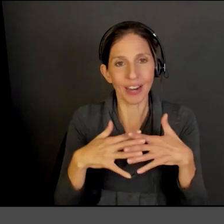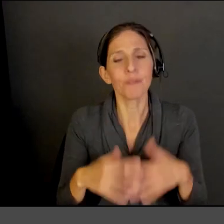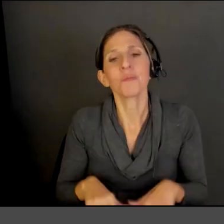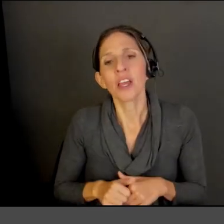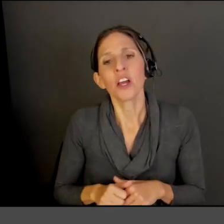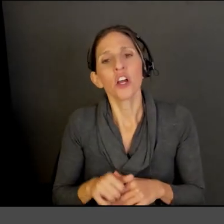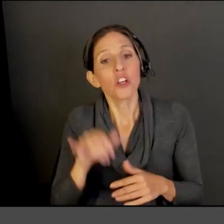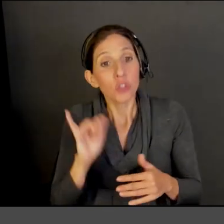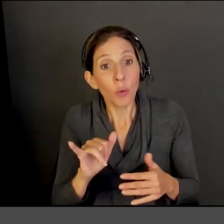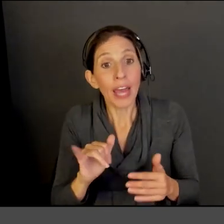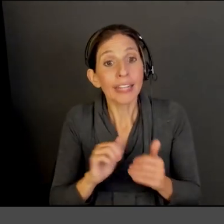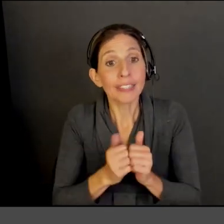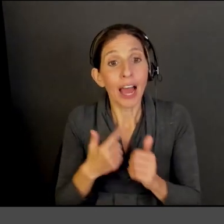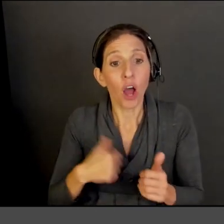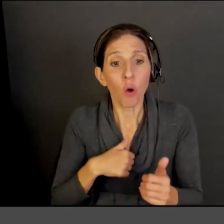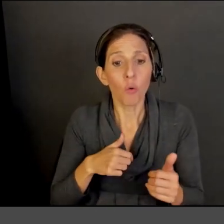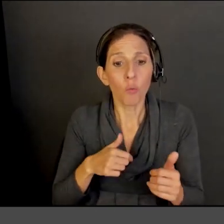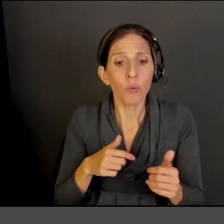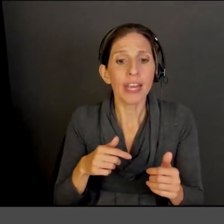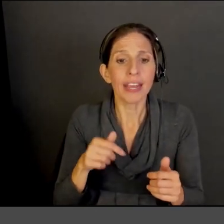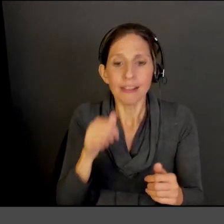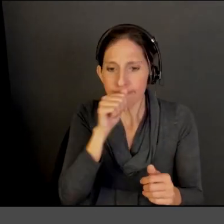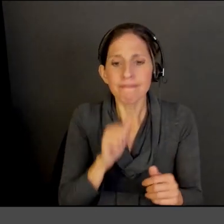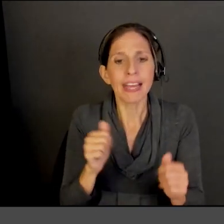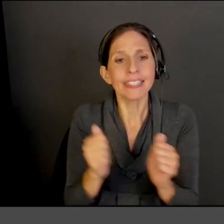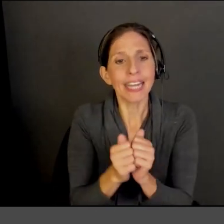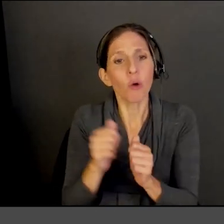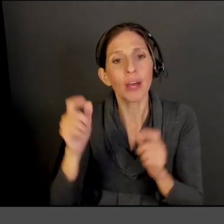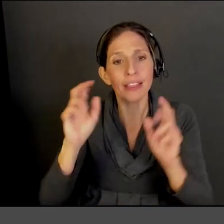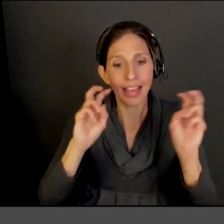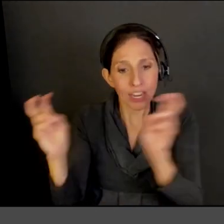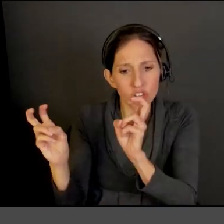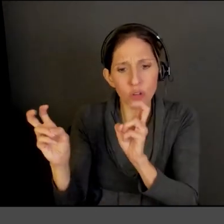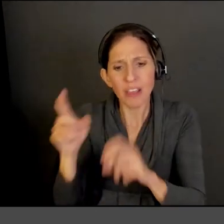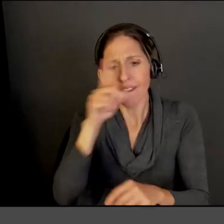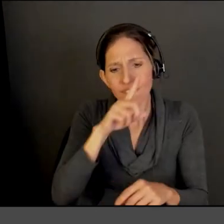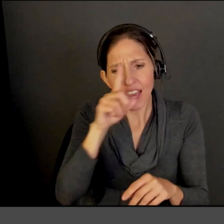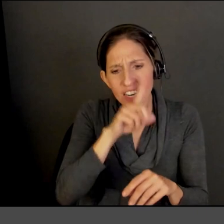MASQUERADING AS FACT AND HOW WE DEAL WITH TRYING TO DEAL WITH EVIDENCE.